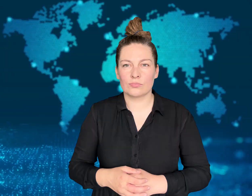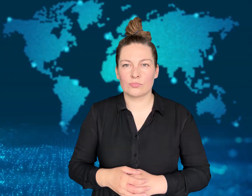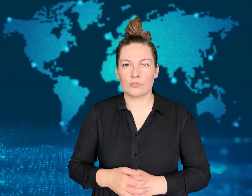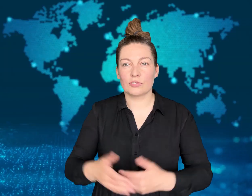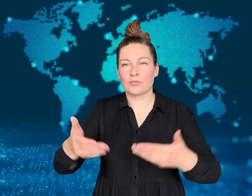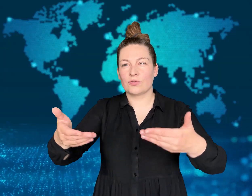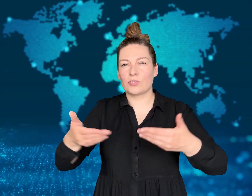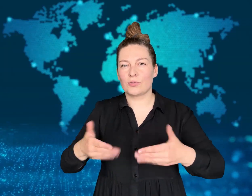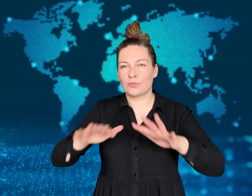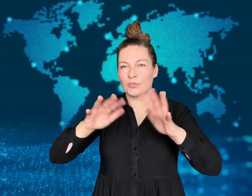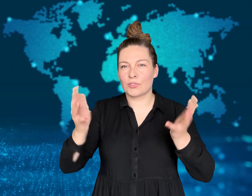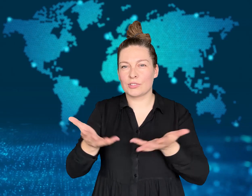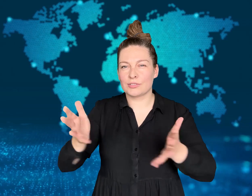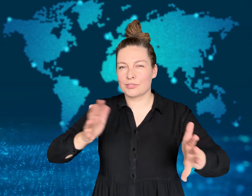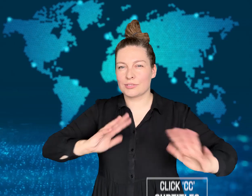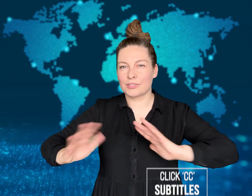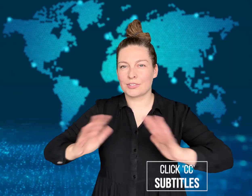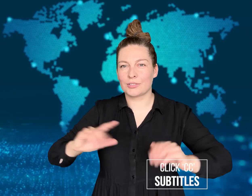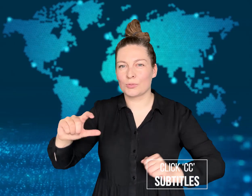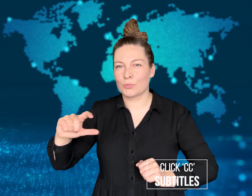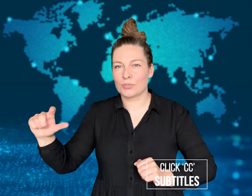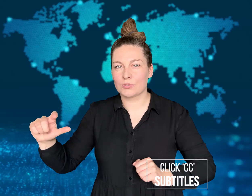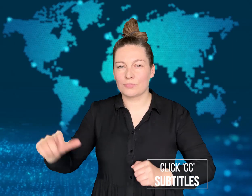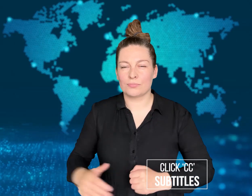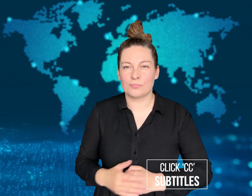Welcome to WorldSign Week!